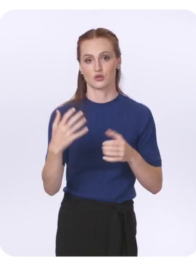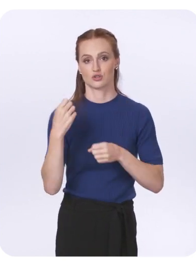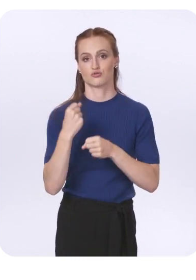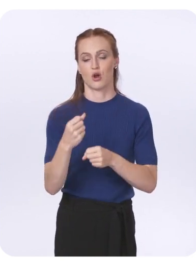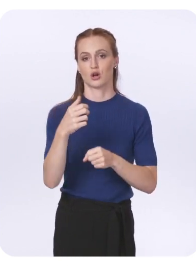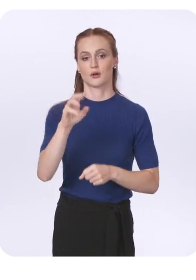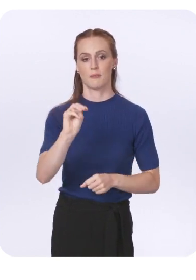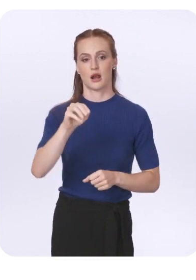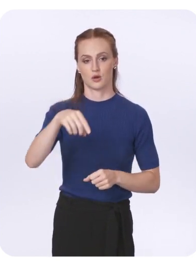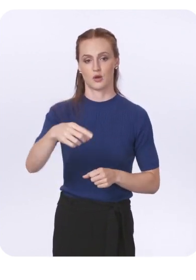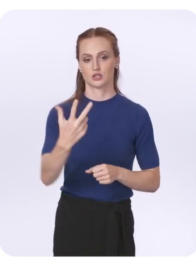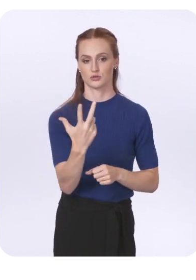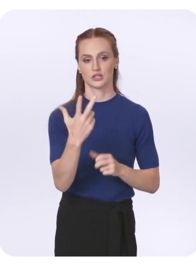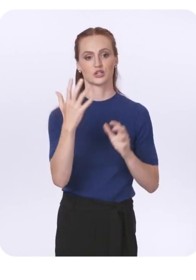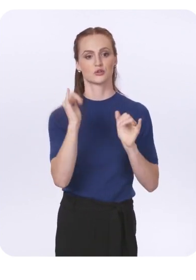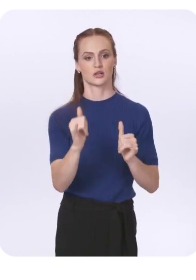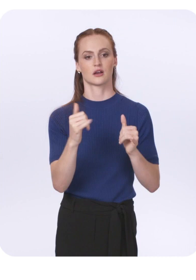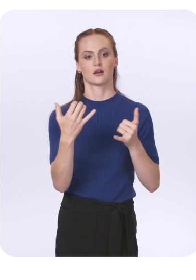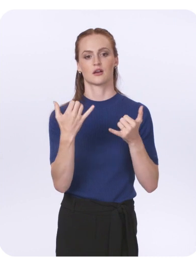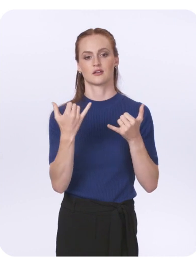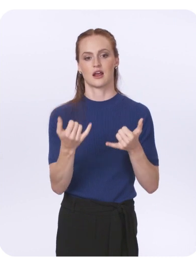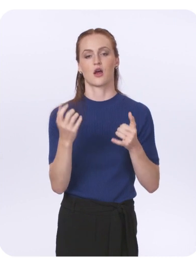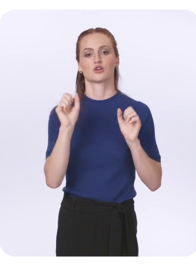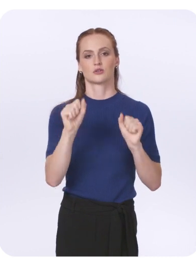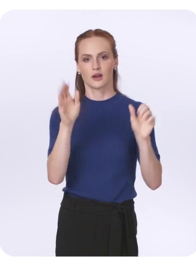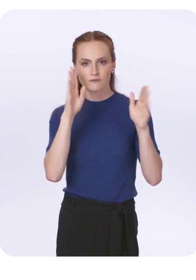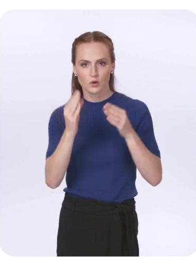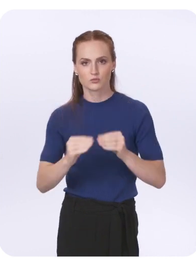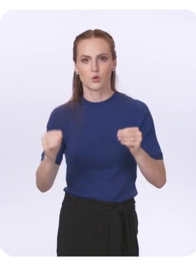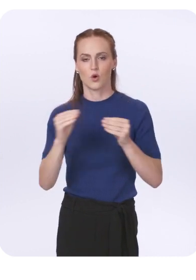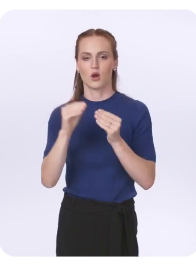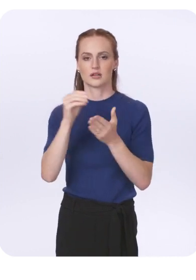is to switch to more expensive shading models like PBR.